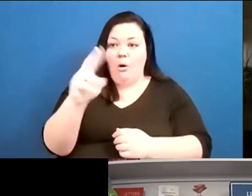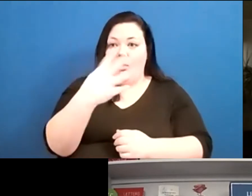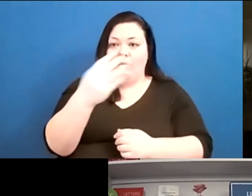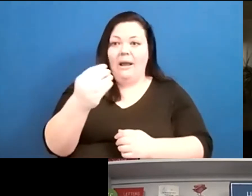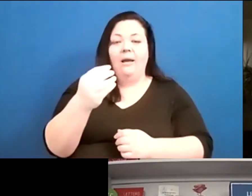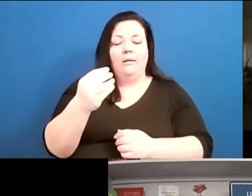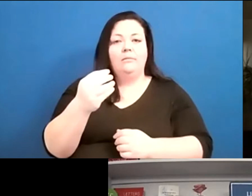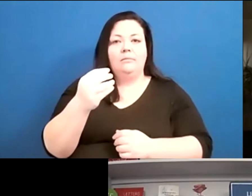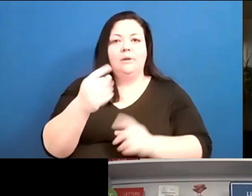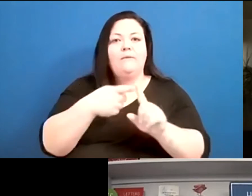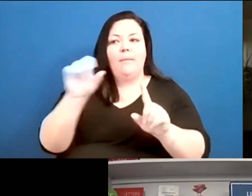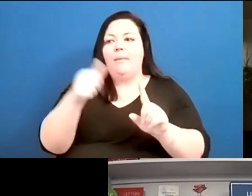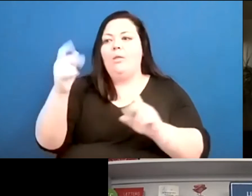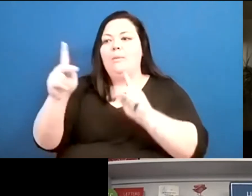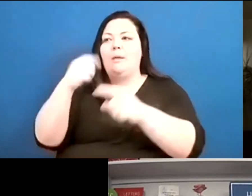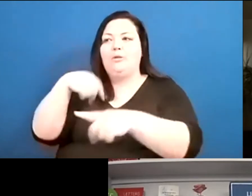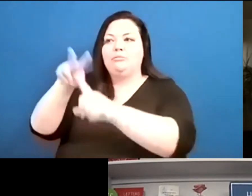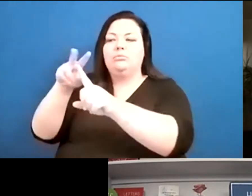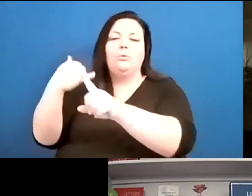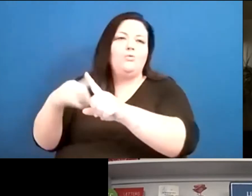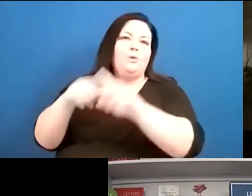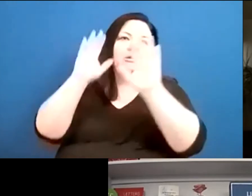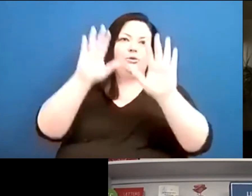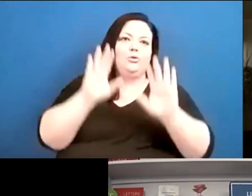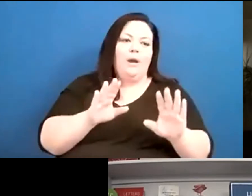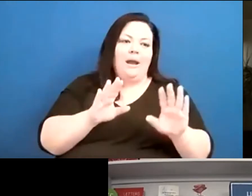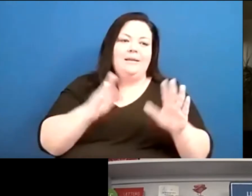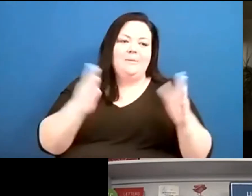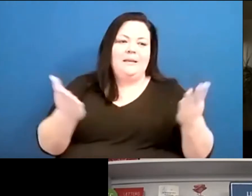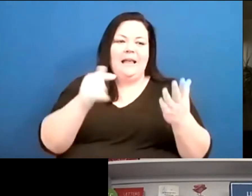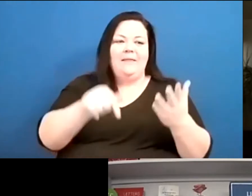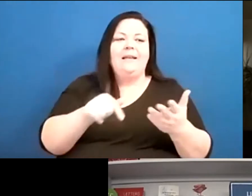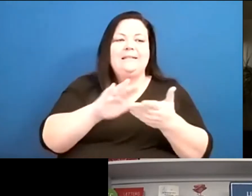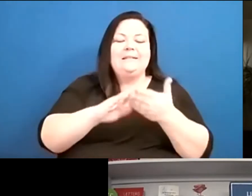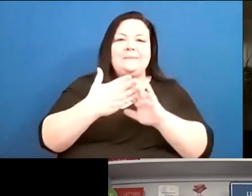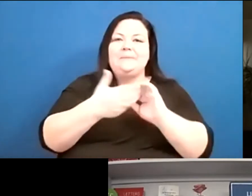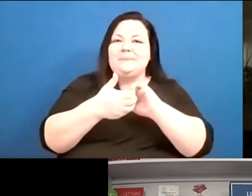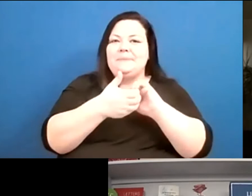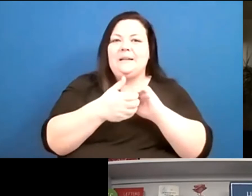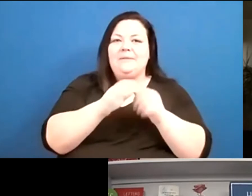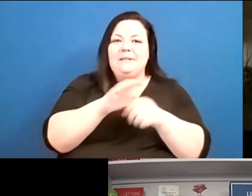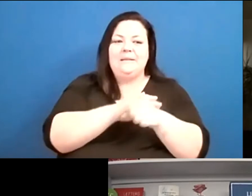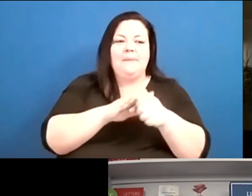those that you admire. It's so great to be in this little collective space, uh, love takes many different forms